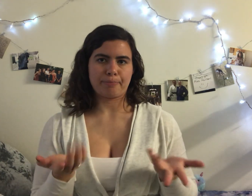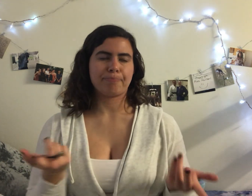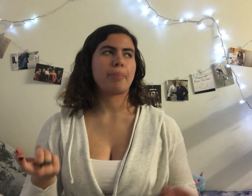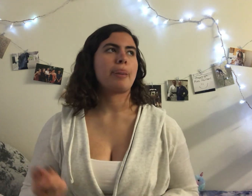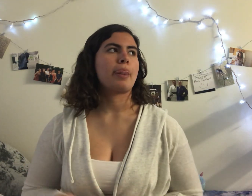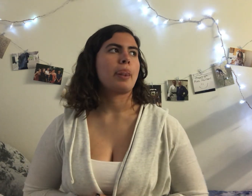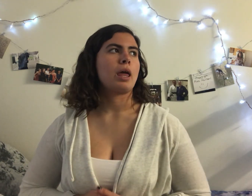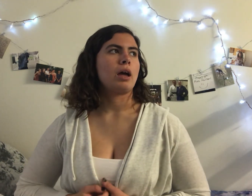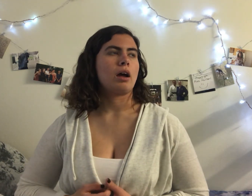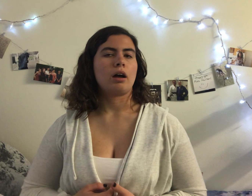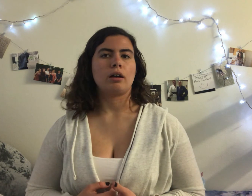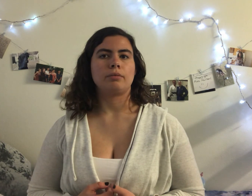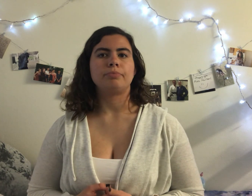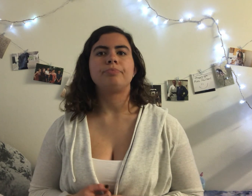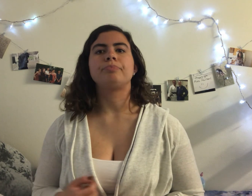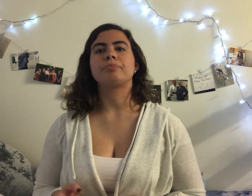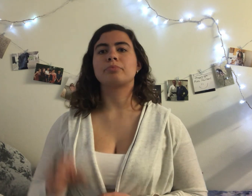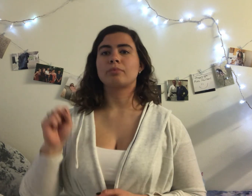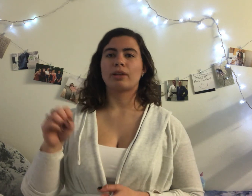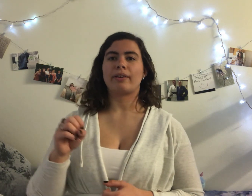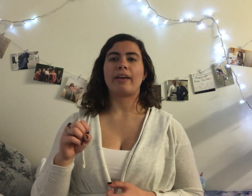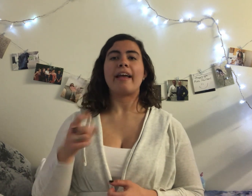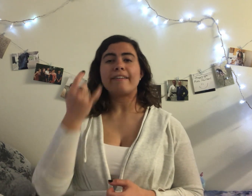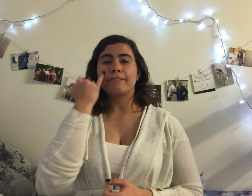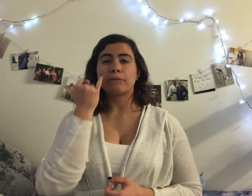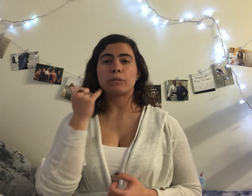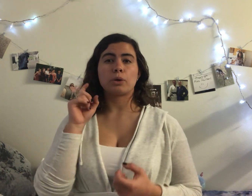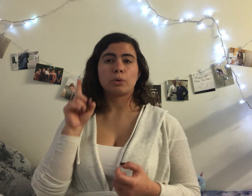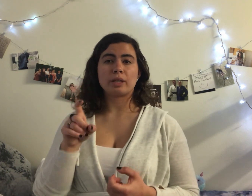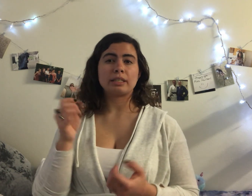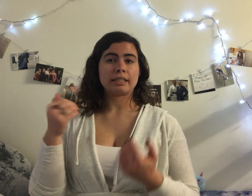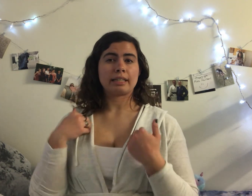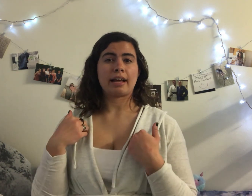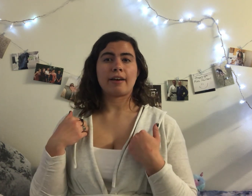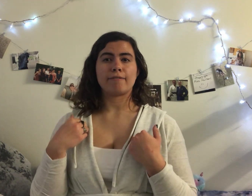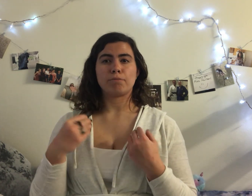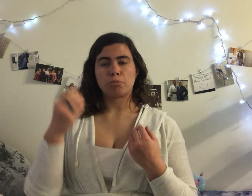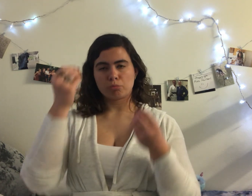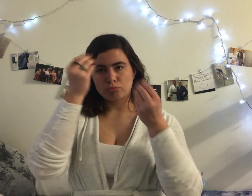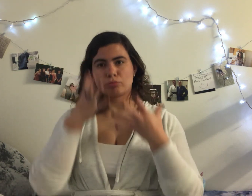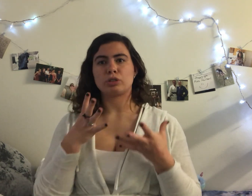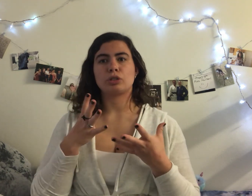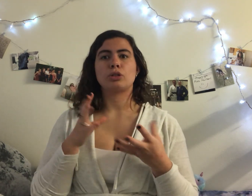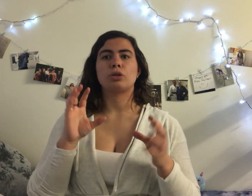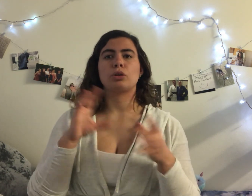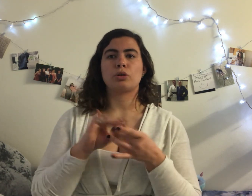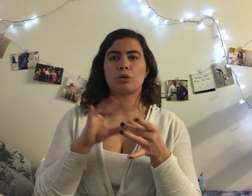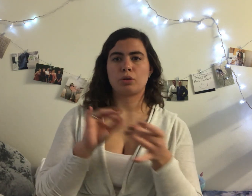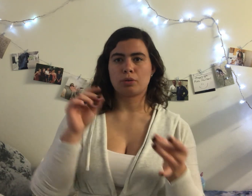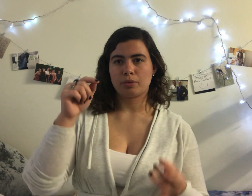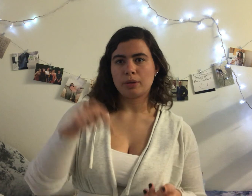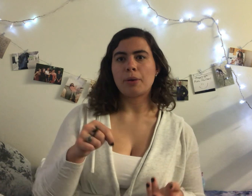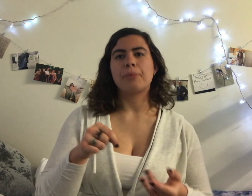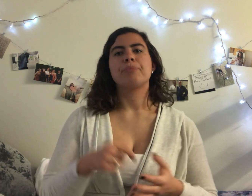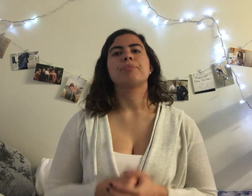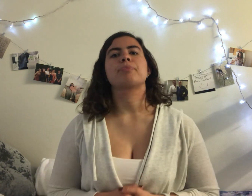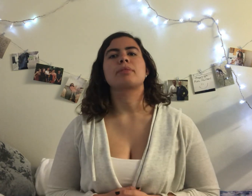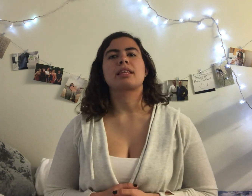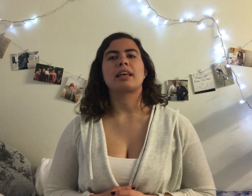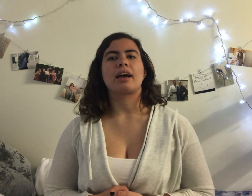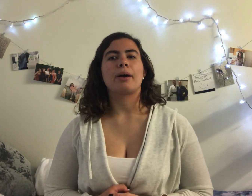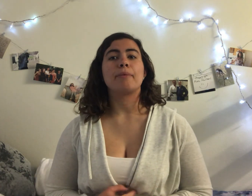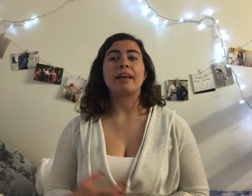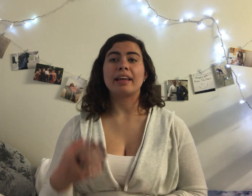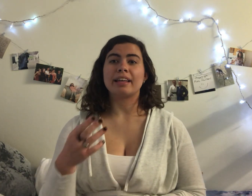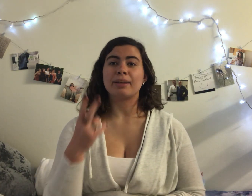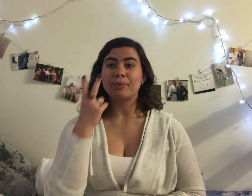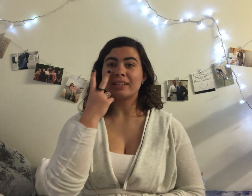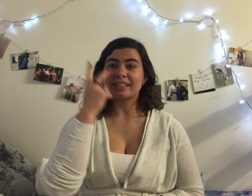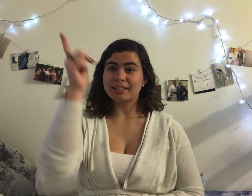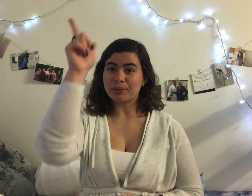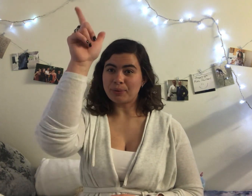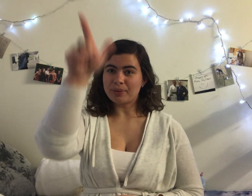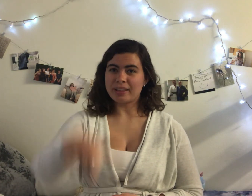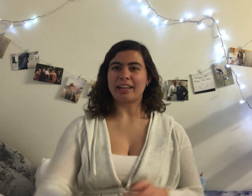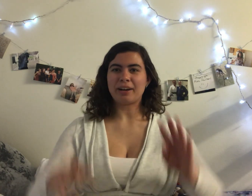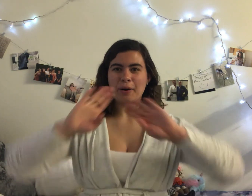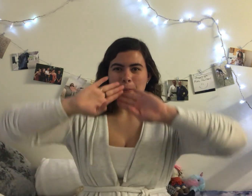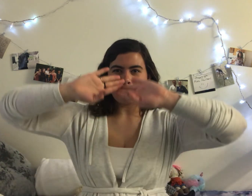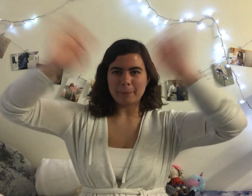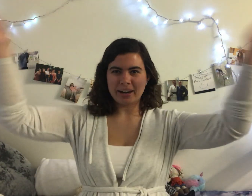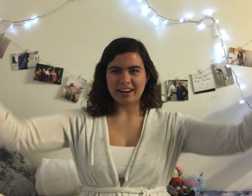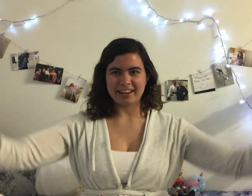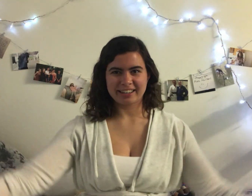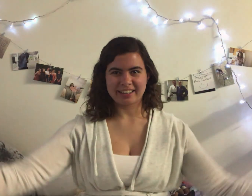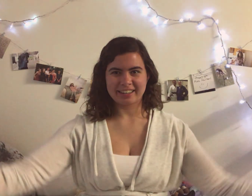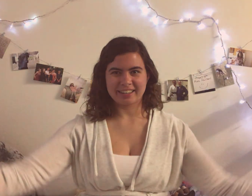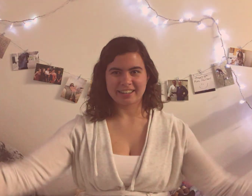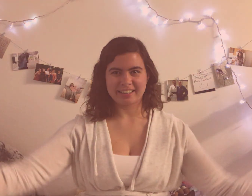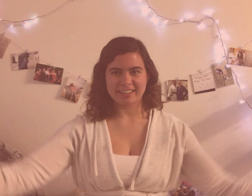So if you have any questions, ask me in the comments. And I will see you later. Bye!